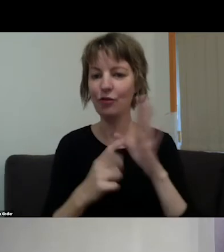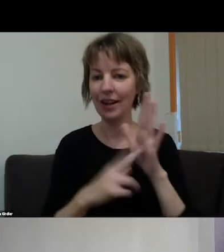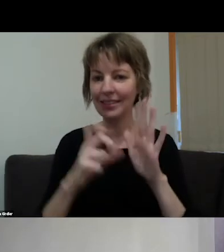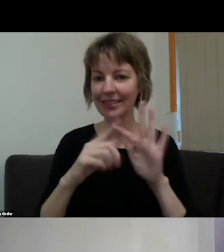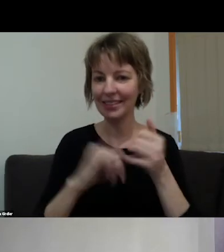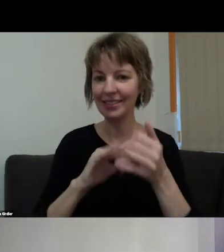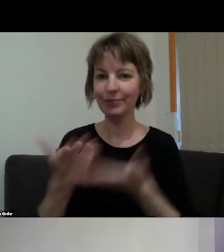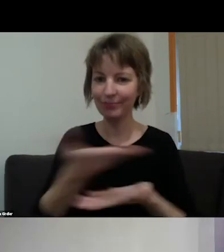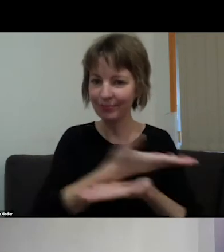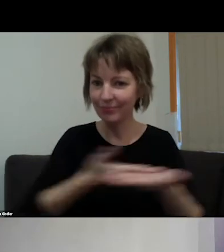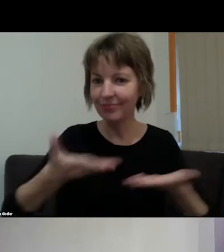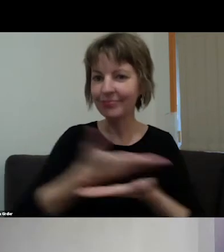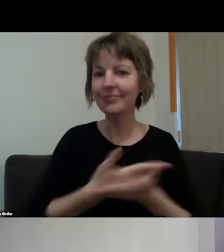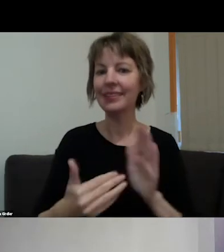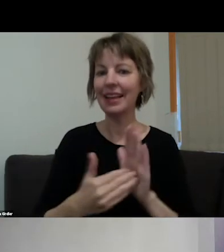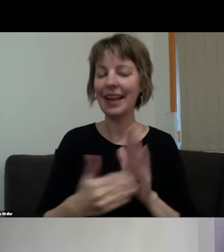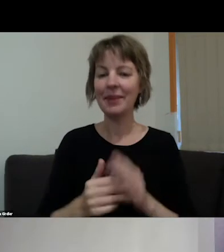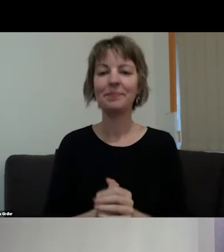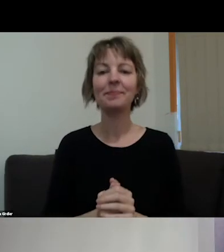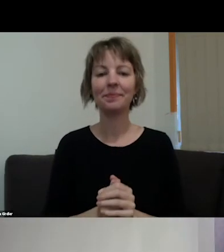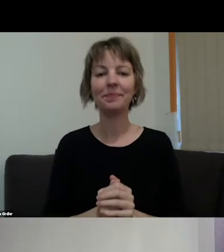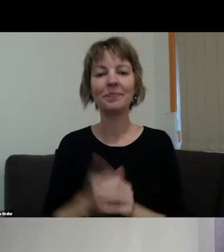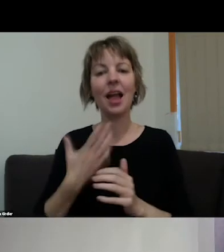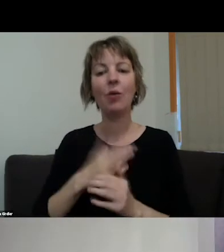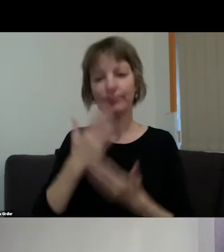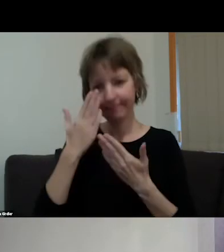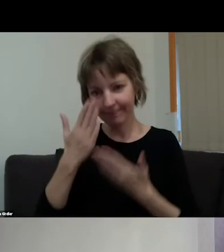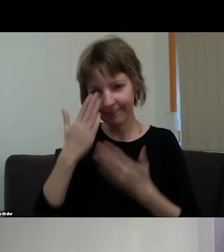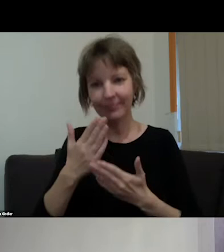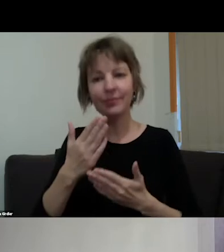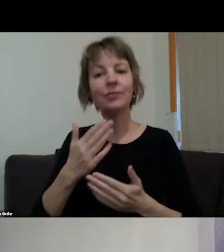I'd also like to acknowledge the traditional owners of the lands that I'm joining you from today, the Gadigal